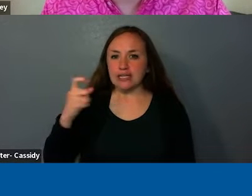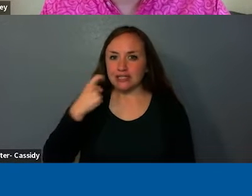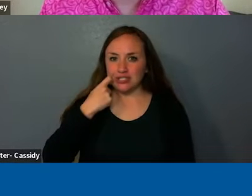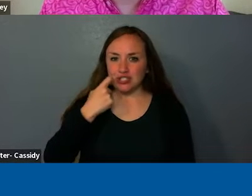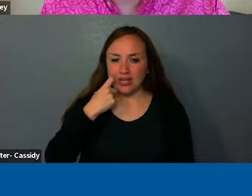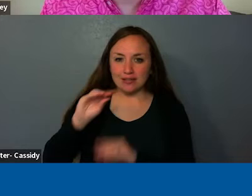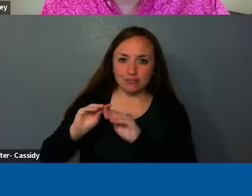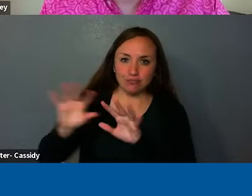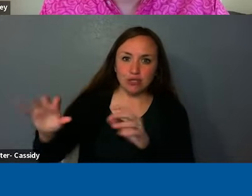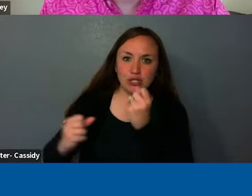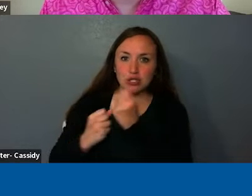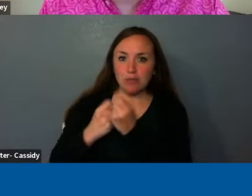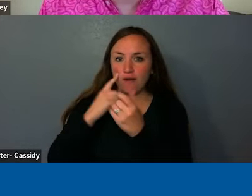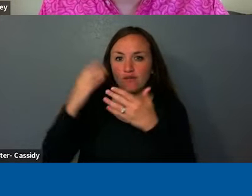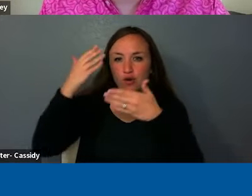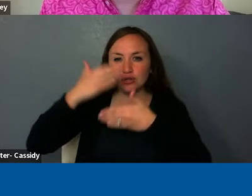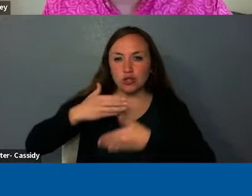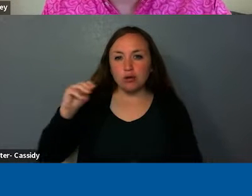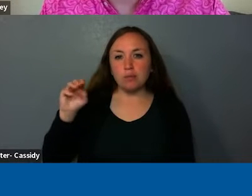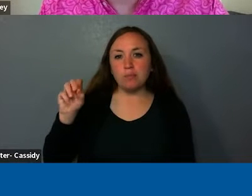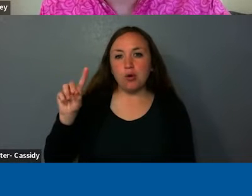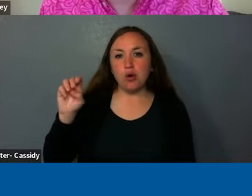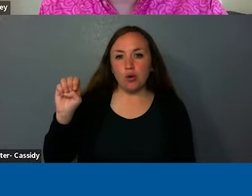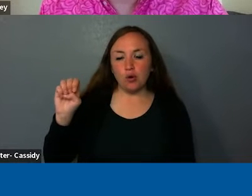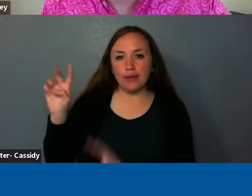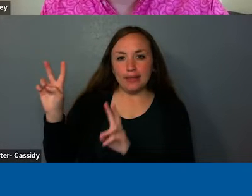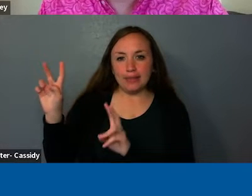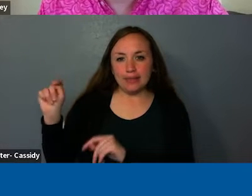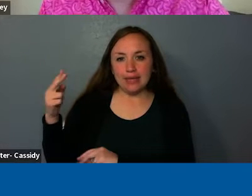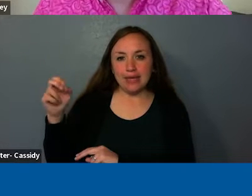support for dark mode themes. So there's some nice kind of convergence with this talk.